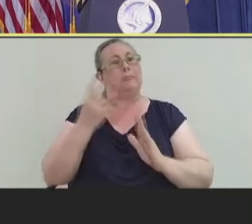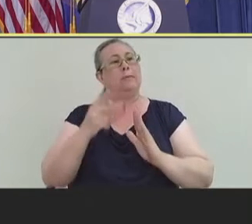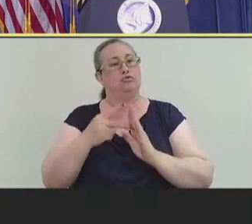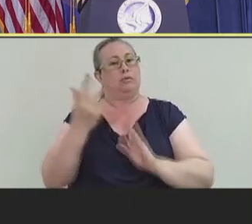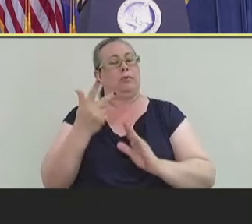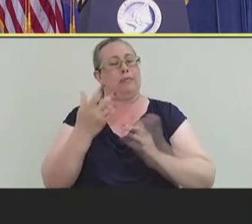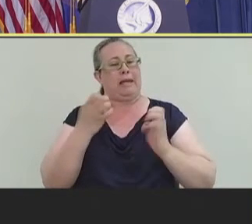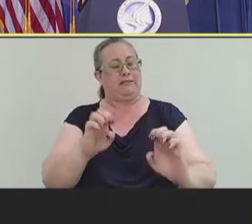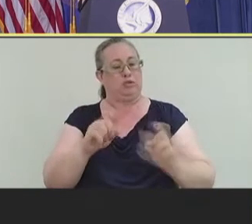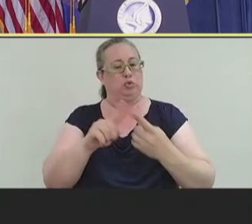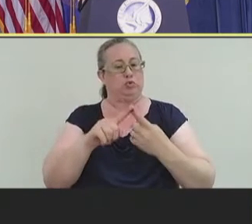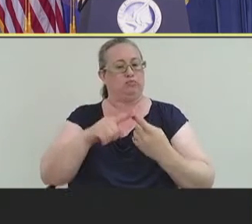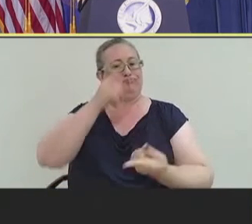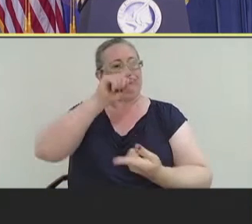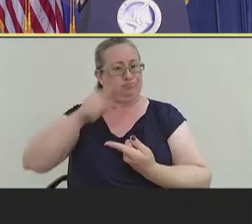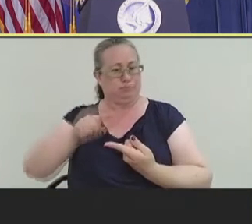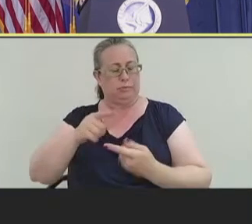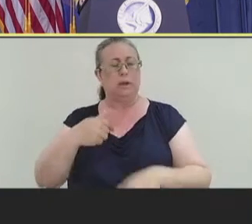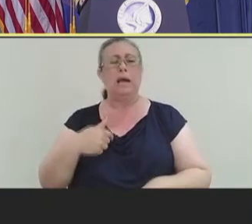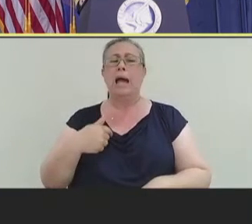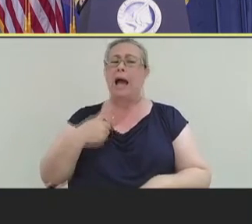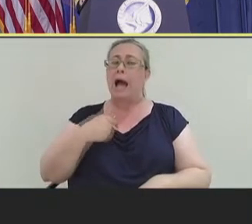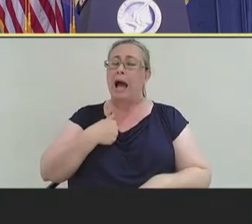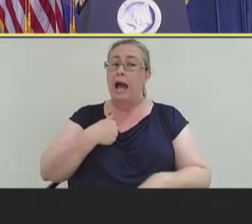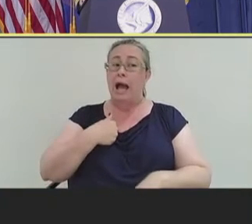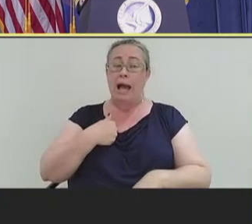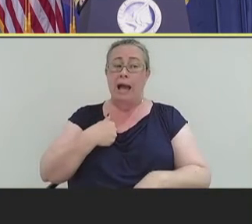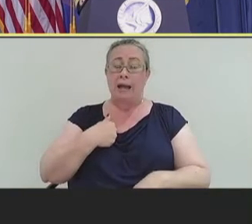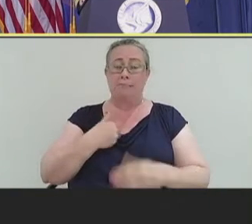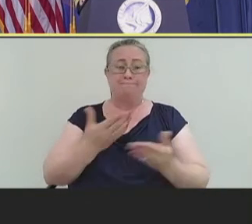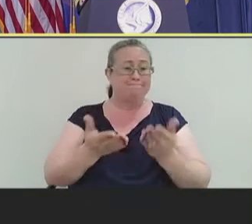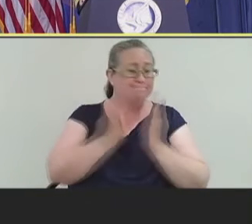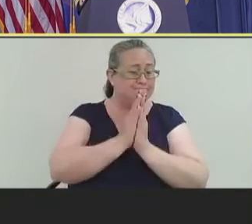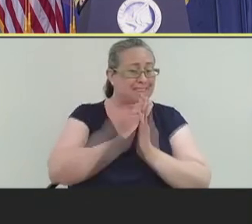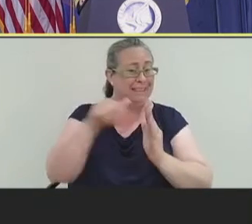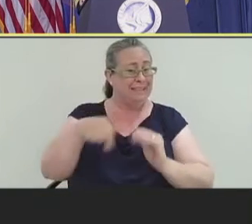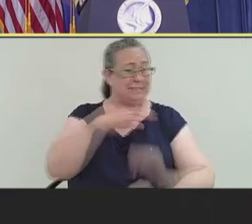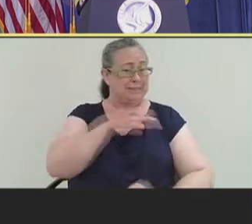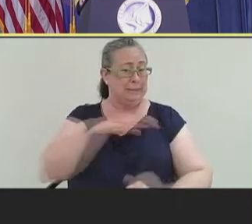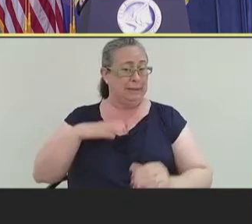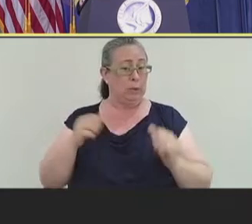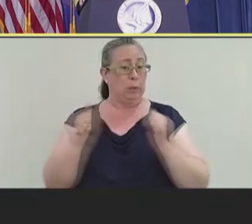So, with this in mind, I am charging this committee with a new task. I would like